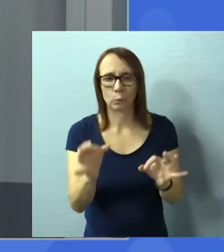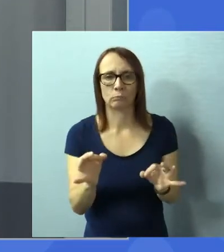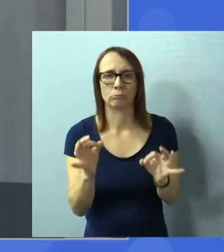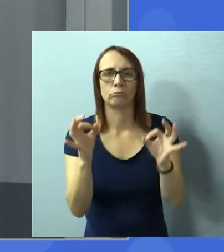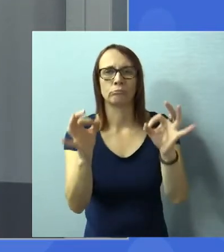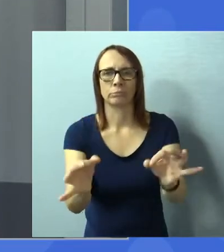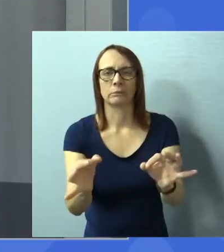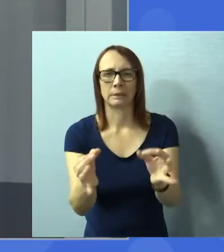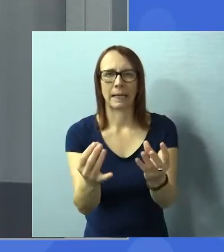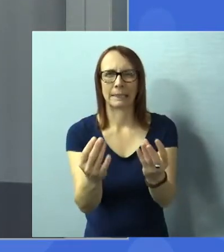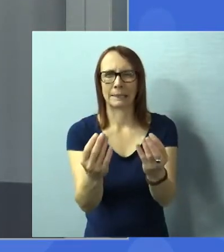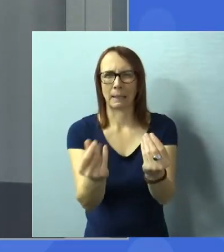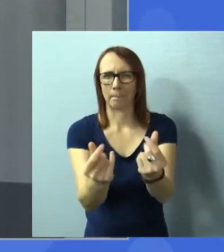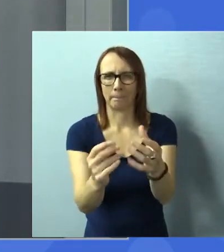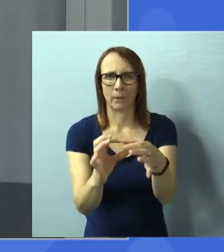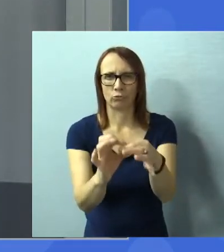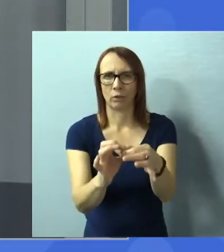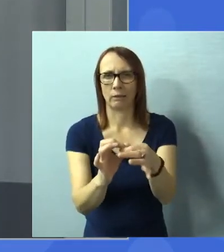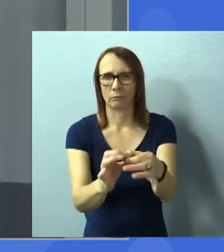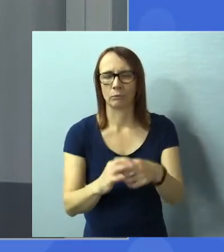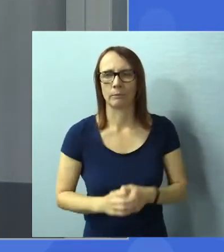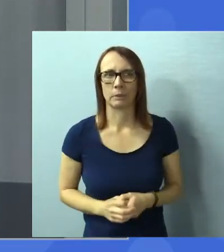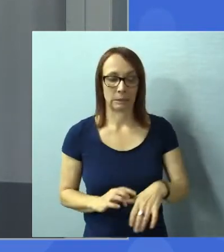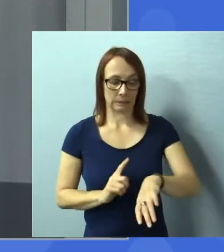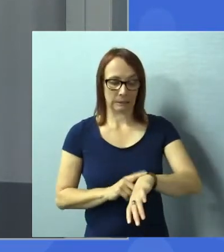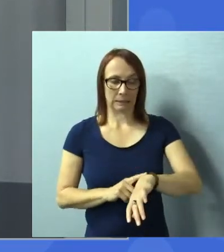a little further so now of your one minute to cover independence so that